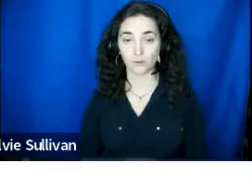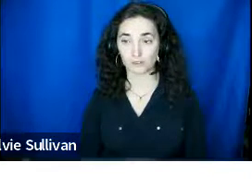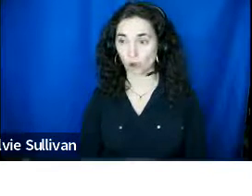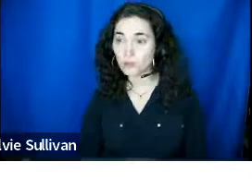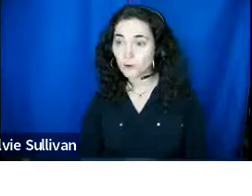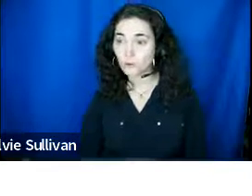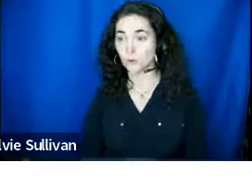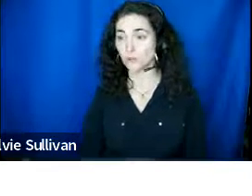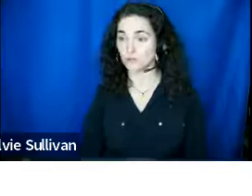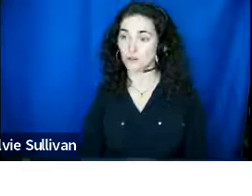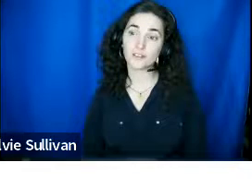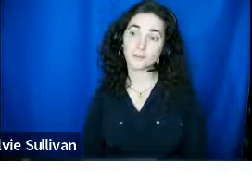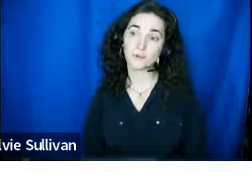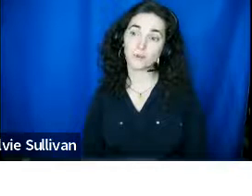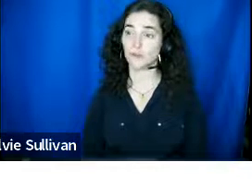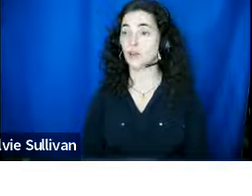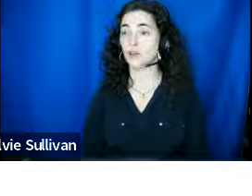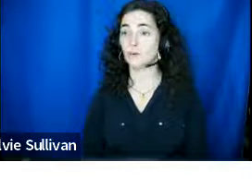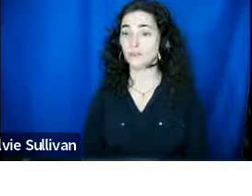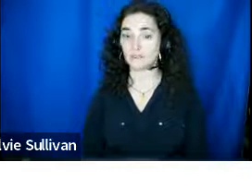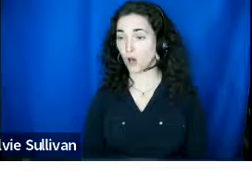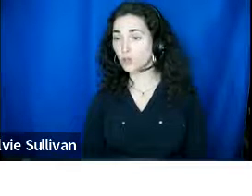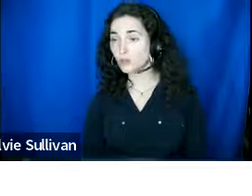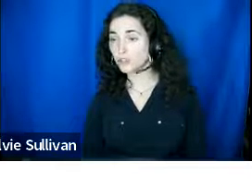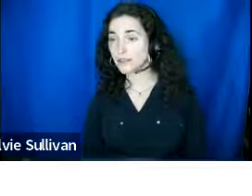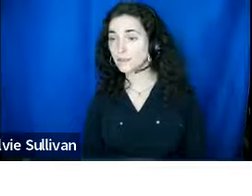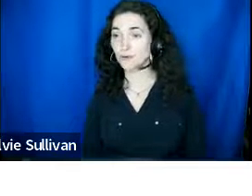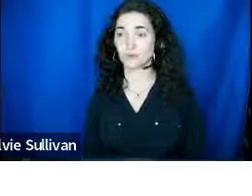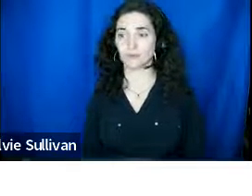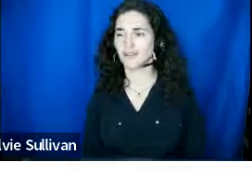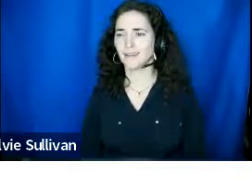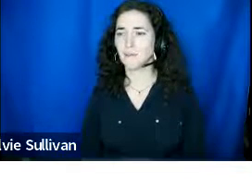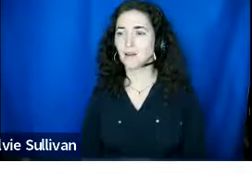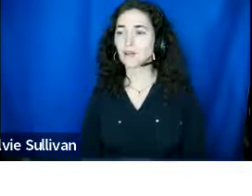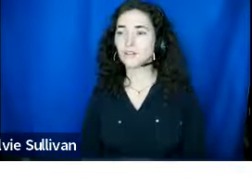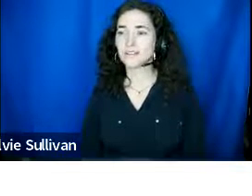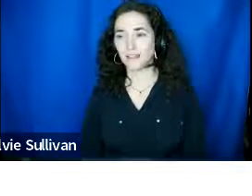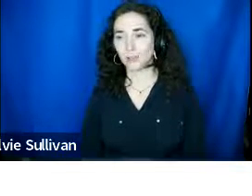"The apple is on the ball," "the ball is on the table." "The the ball is under the table," but I couldn't say "Hello.